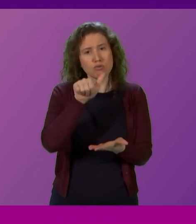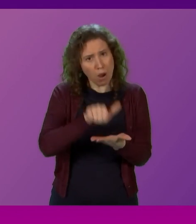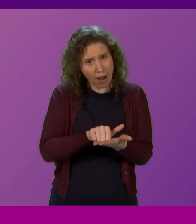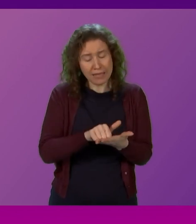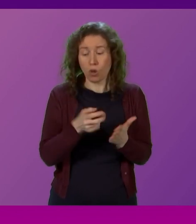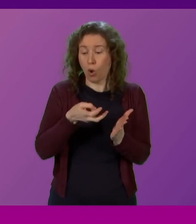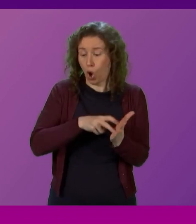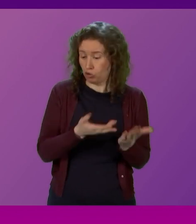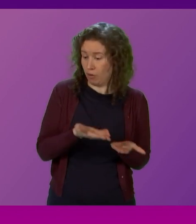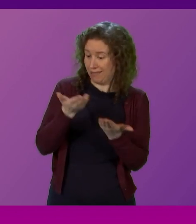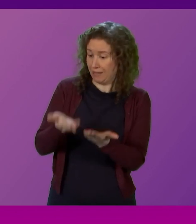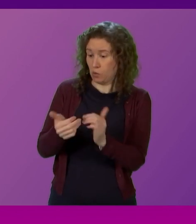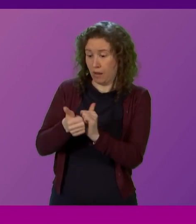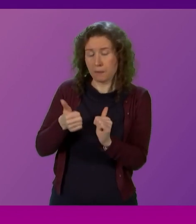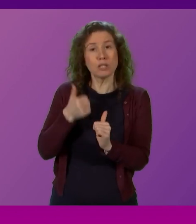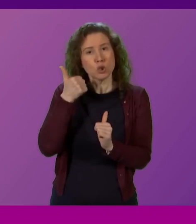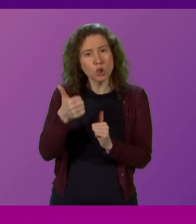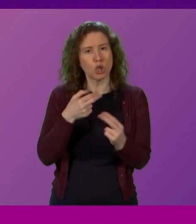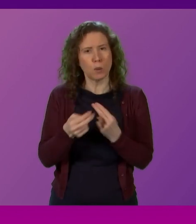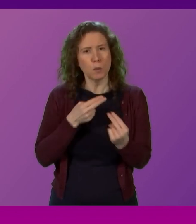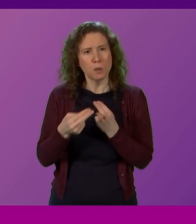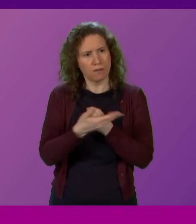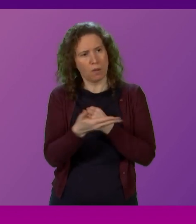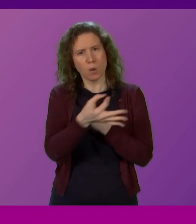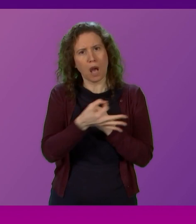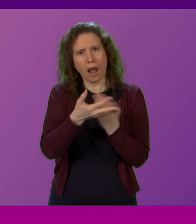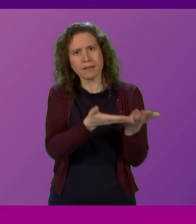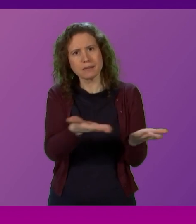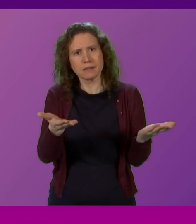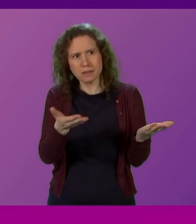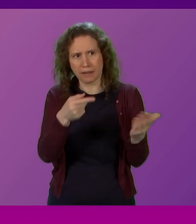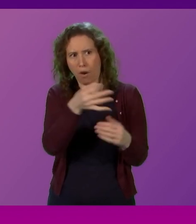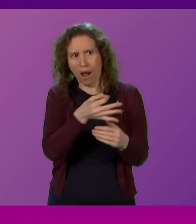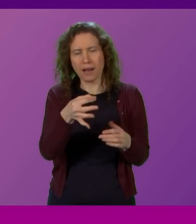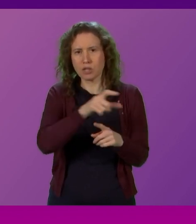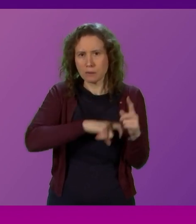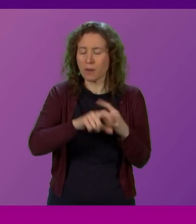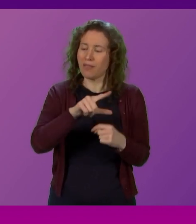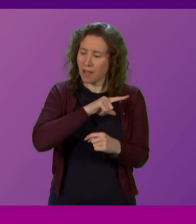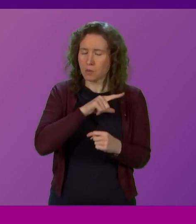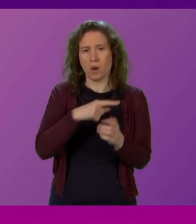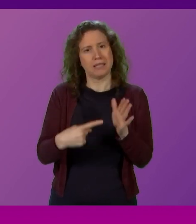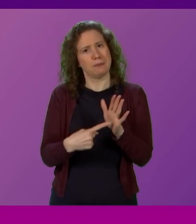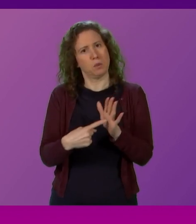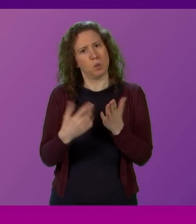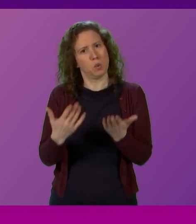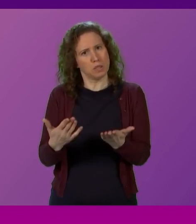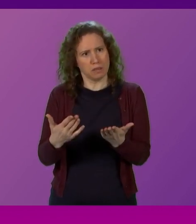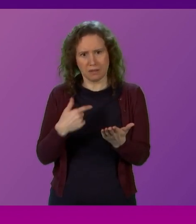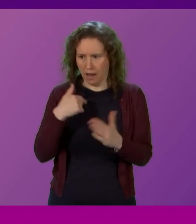the contracts is good news for islanders and island communities, which is why it is important that they are progressing well.